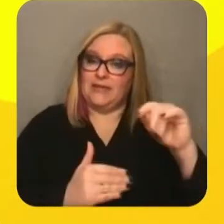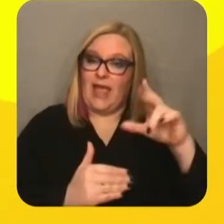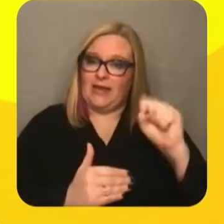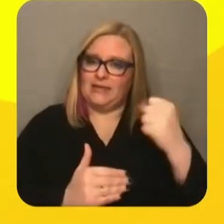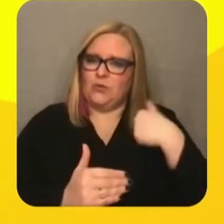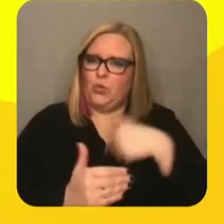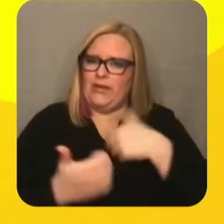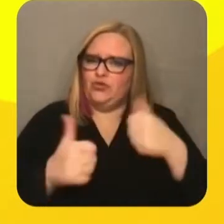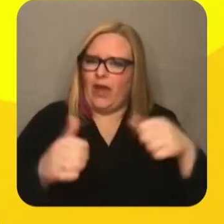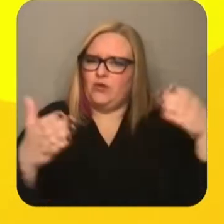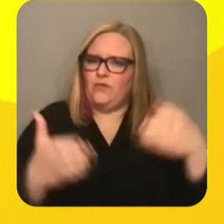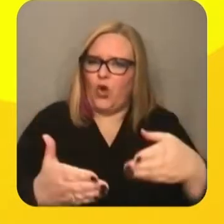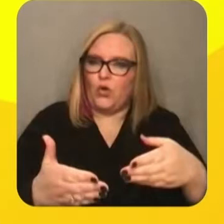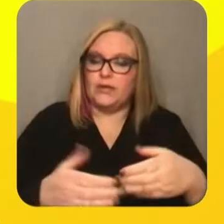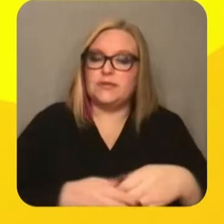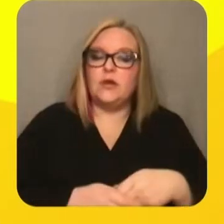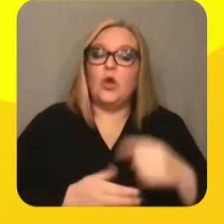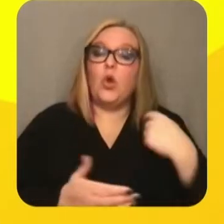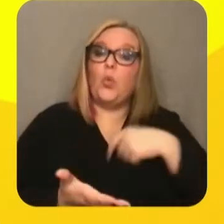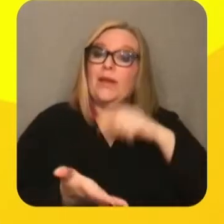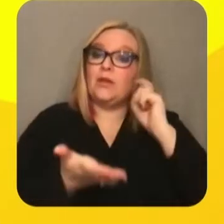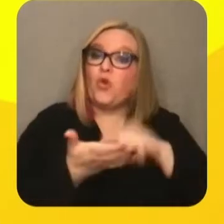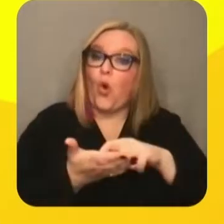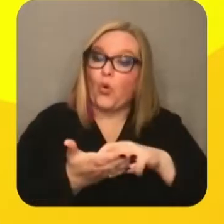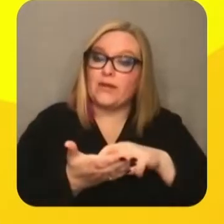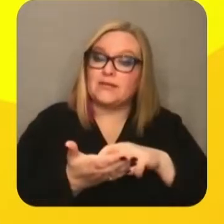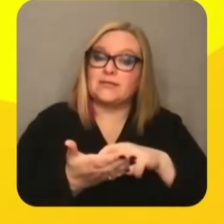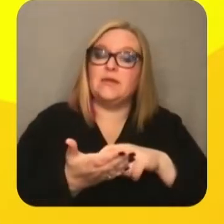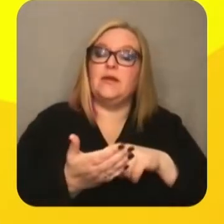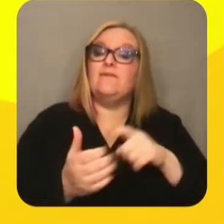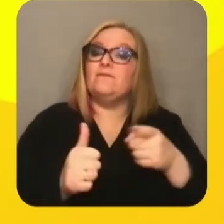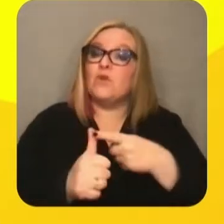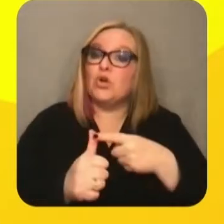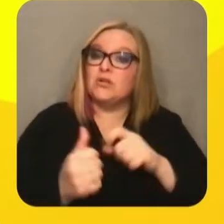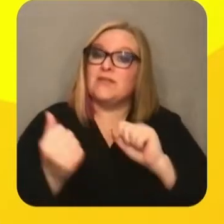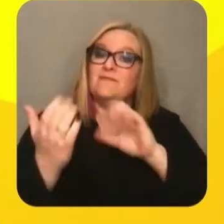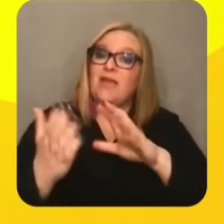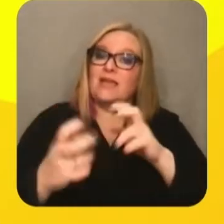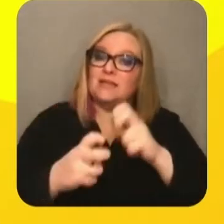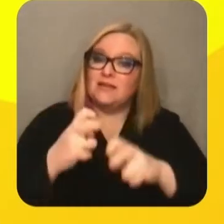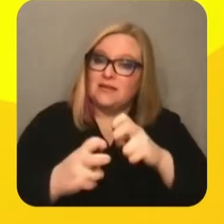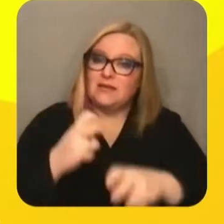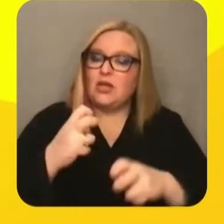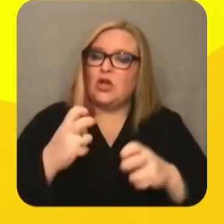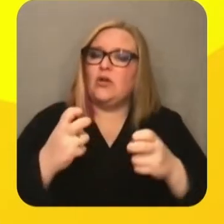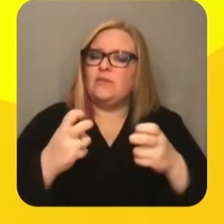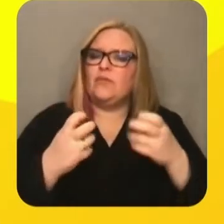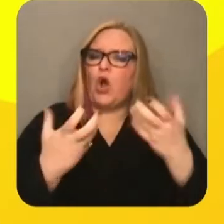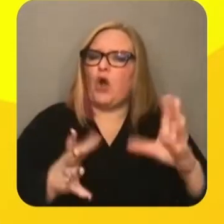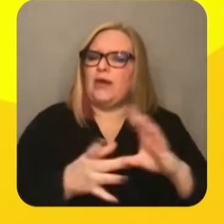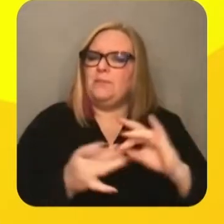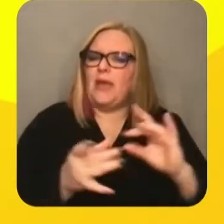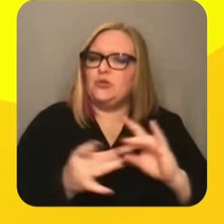One of the things that we found when we did this is first we ran into the issues that Yemi talked about is like the legislated restrictions.